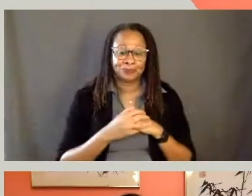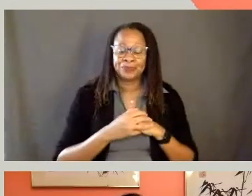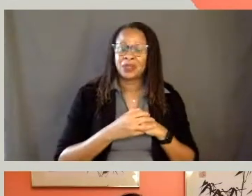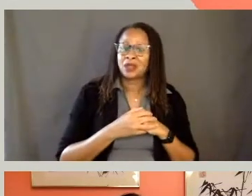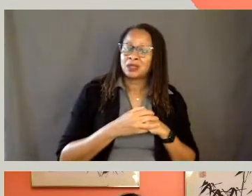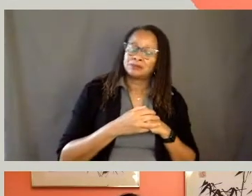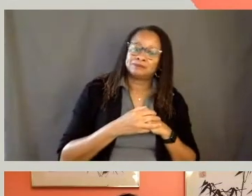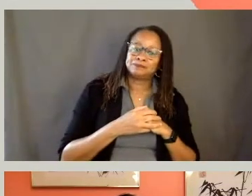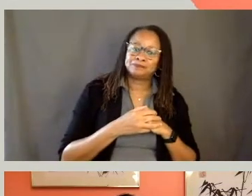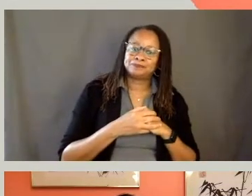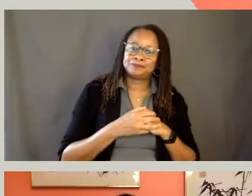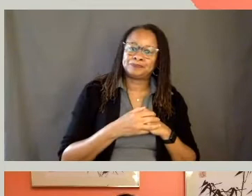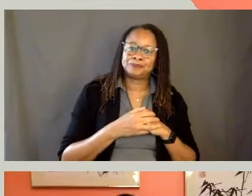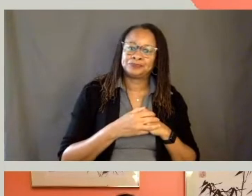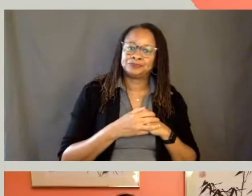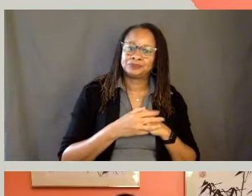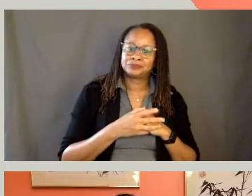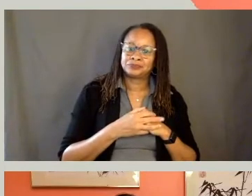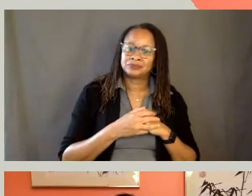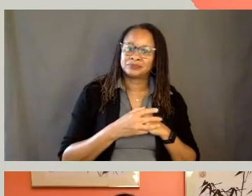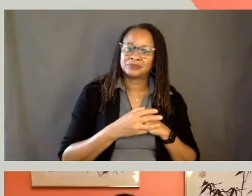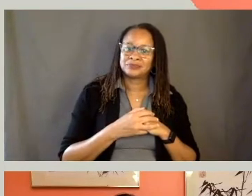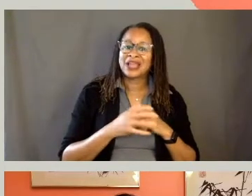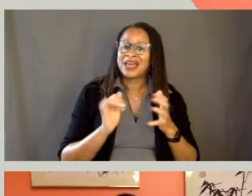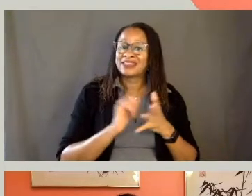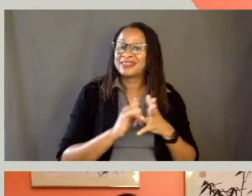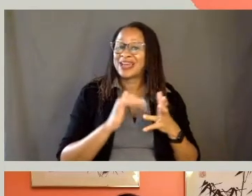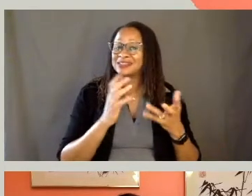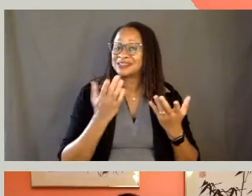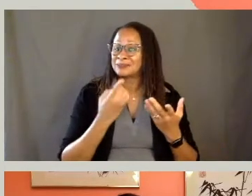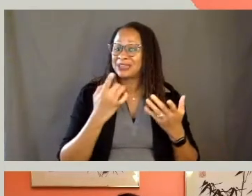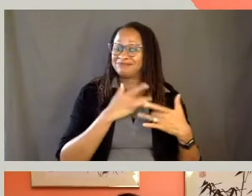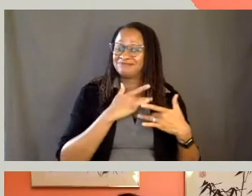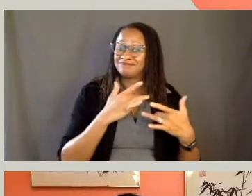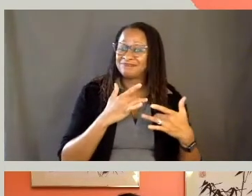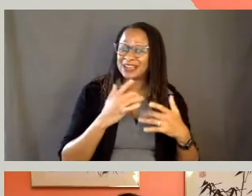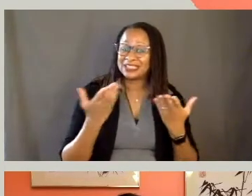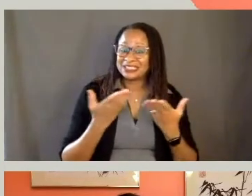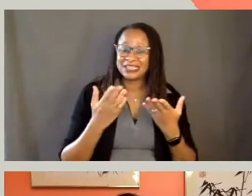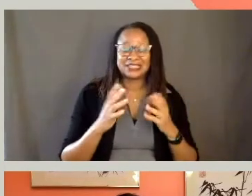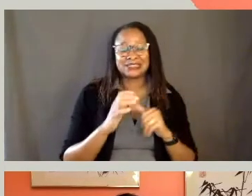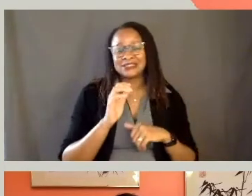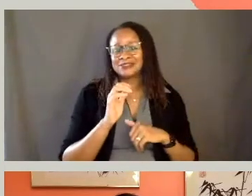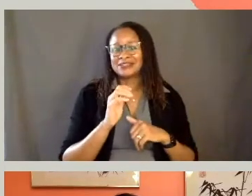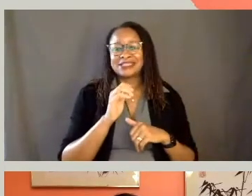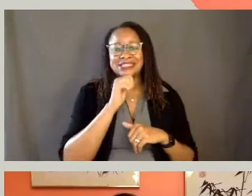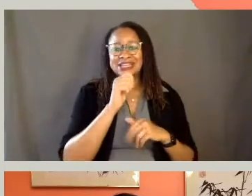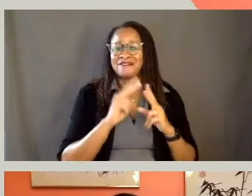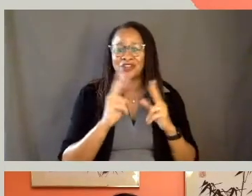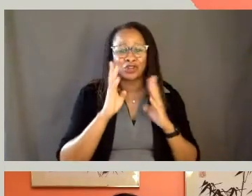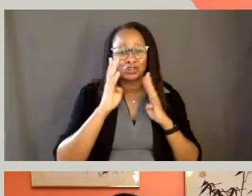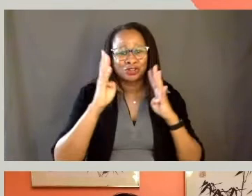I think, both Connor and I resisted because A, it's not very creative, it's not artistic.